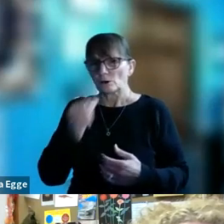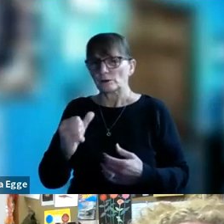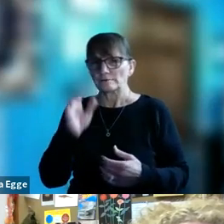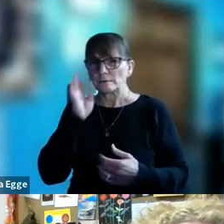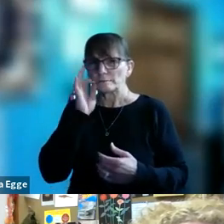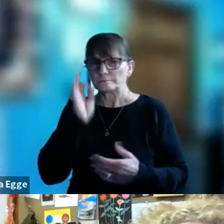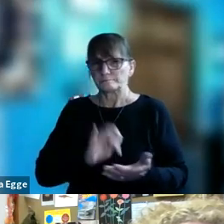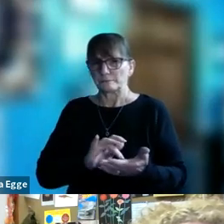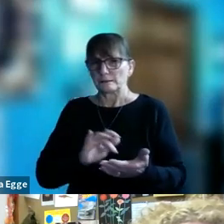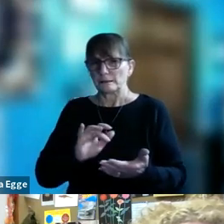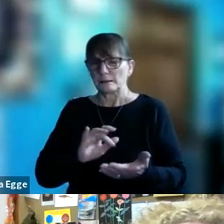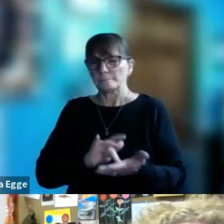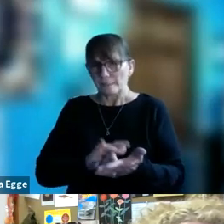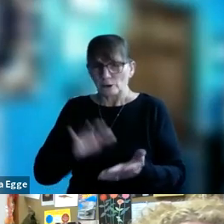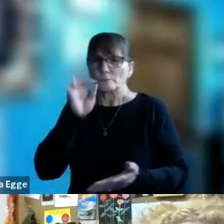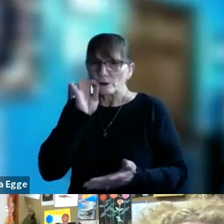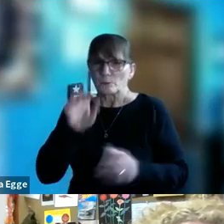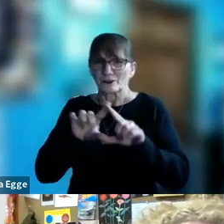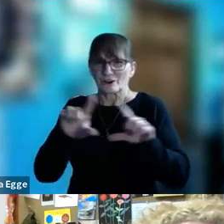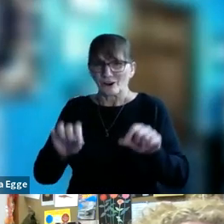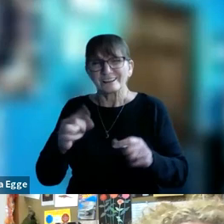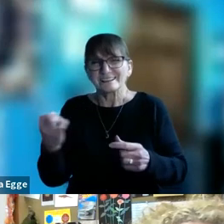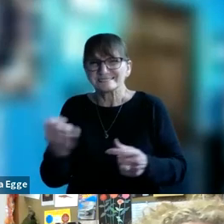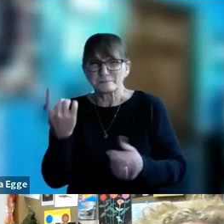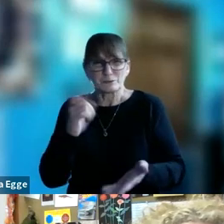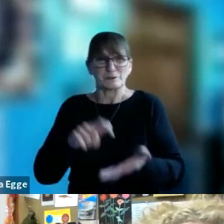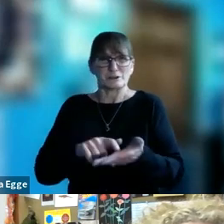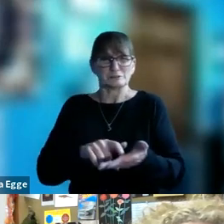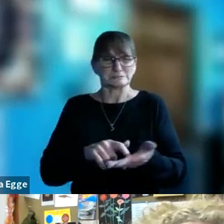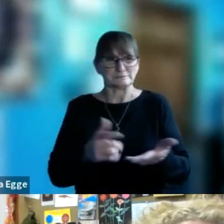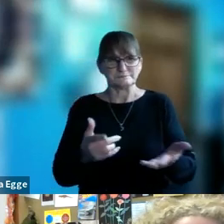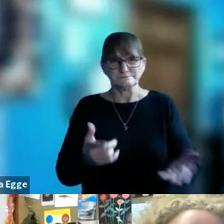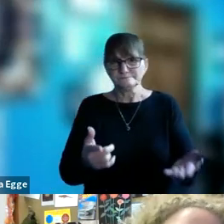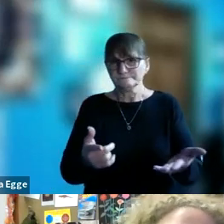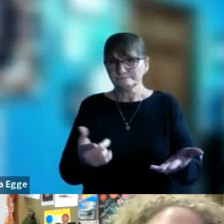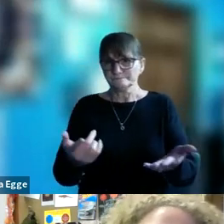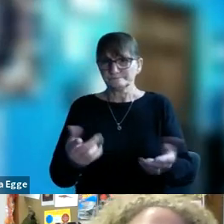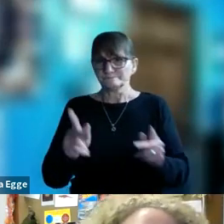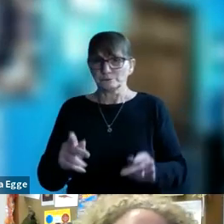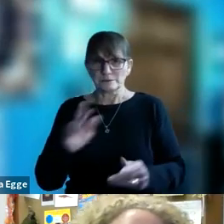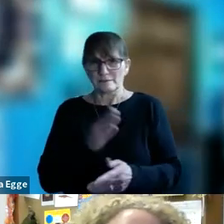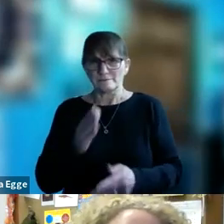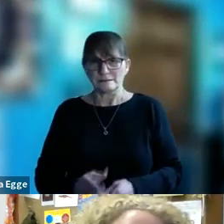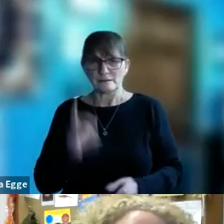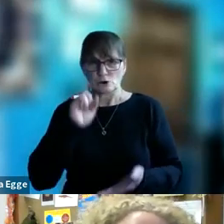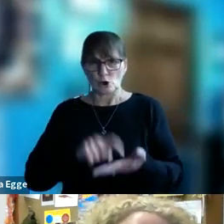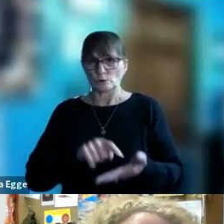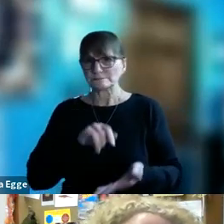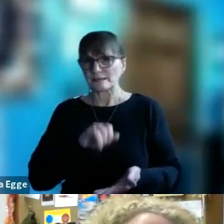it's just something that we come across. I personally have never seen that. I mean, I would have to review a case